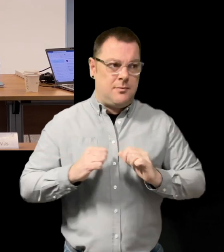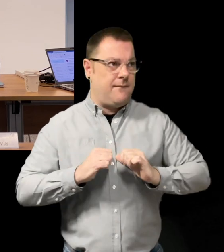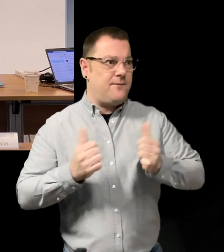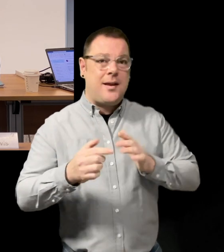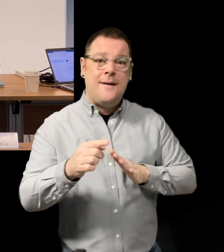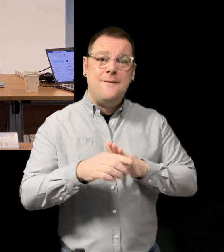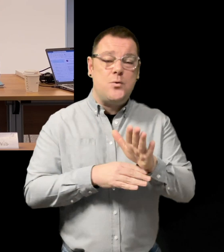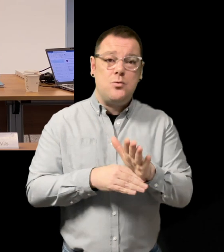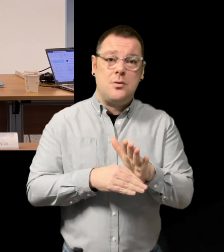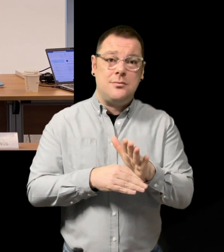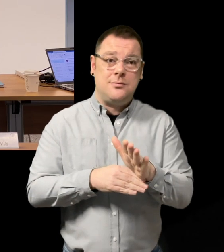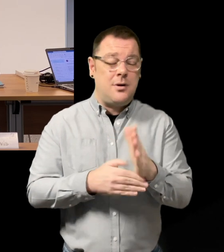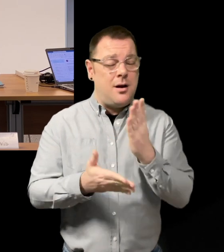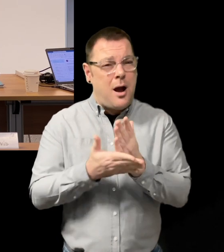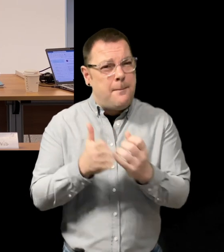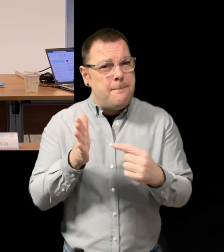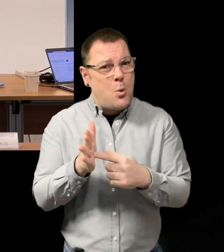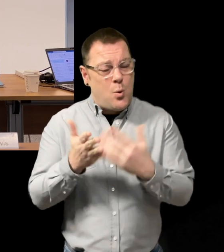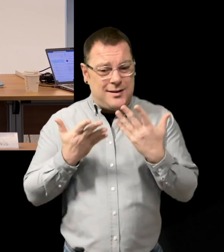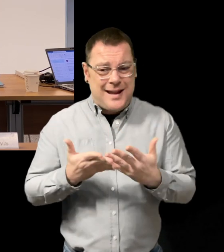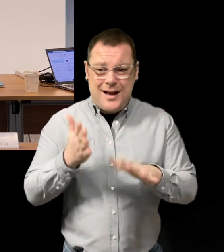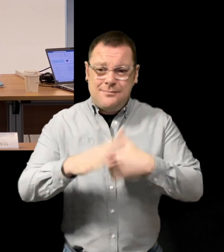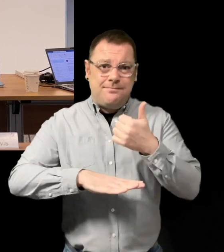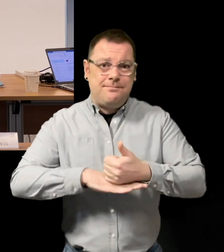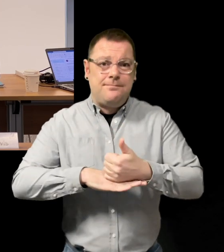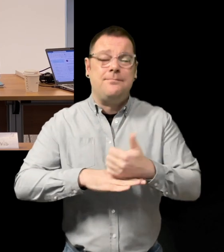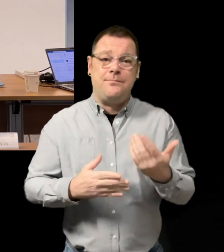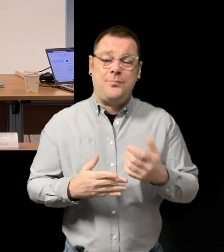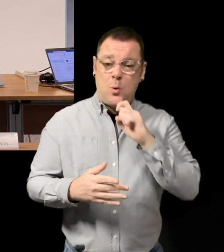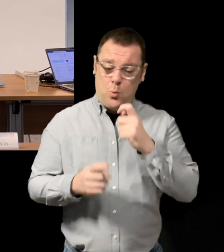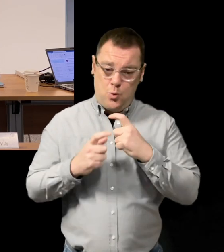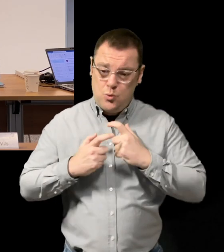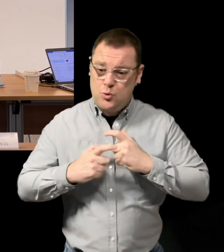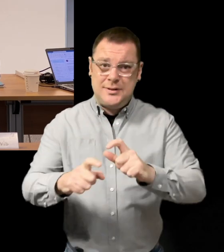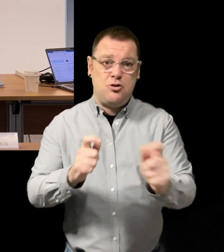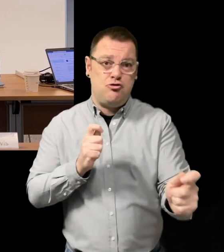the future has never been more important, and we will continue our transformation,